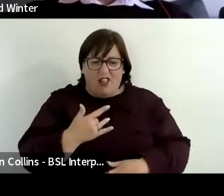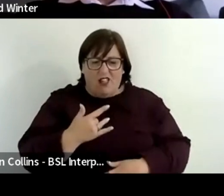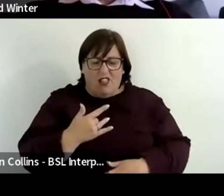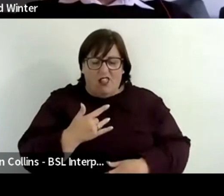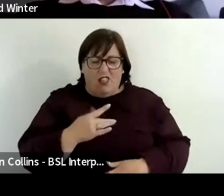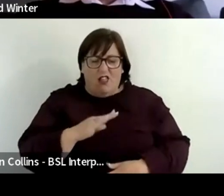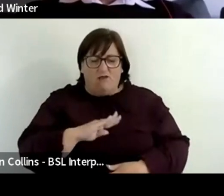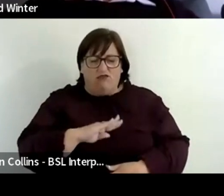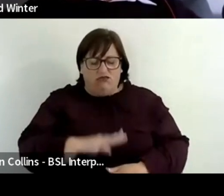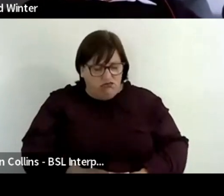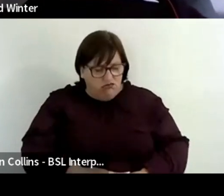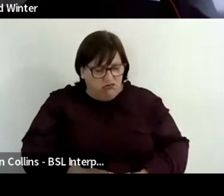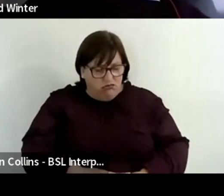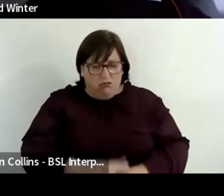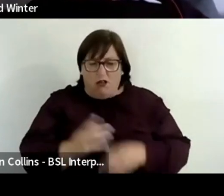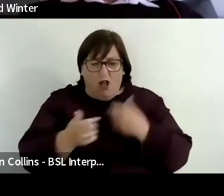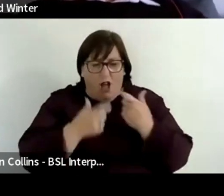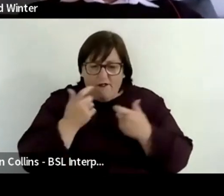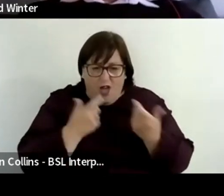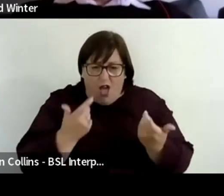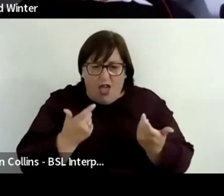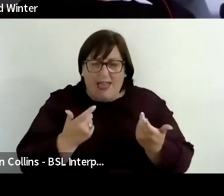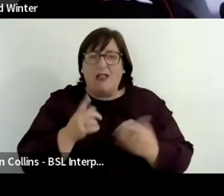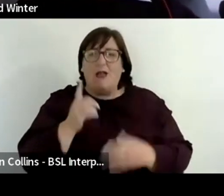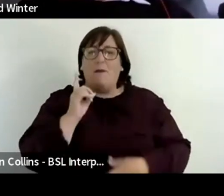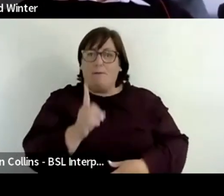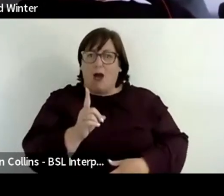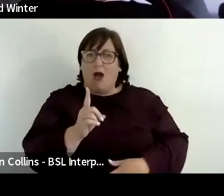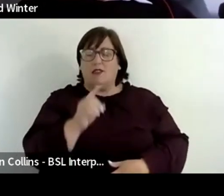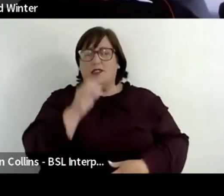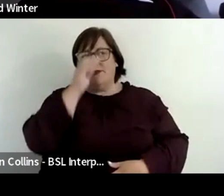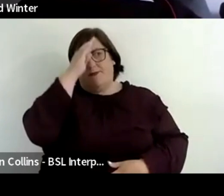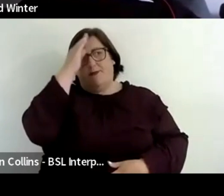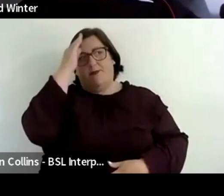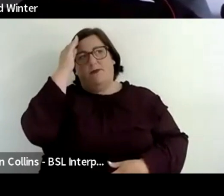Really, really do try to set yourself alerts.